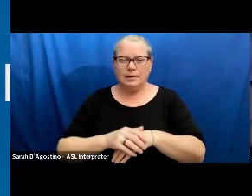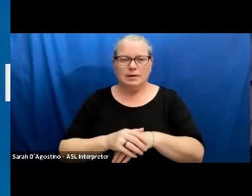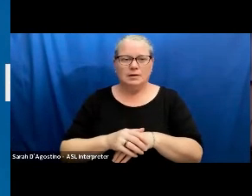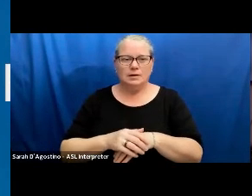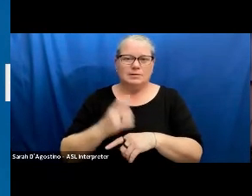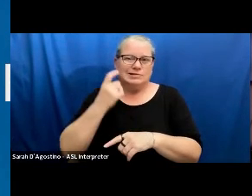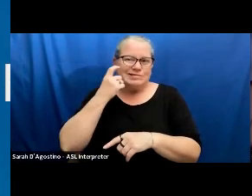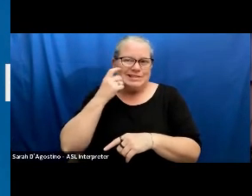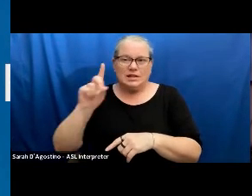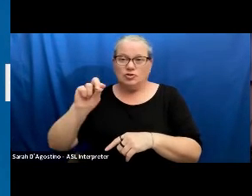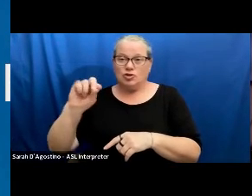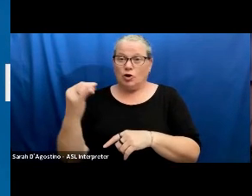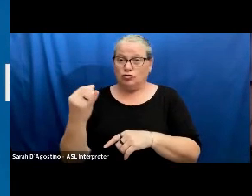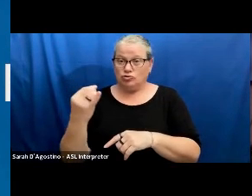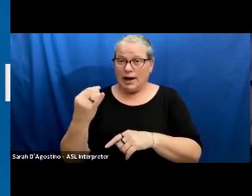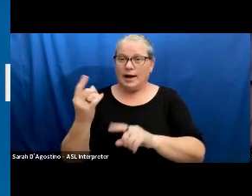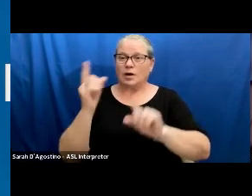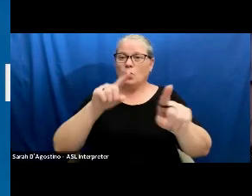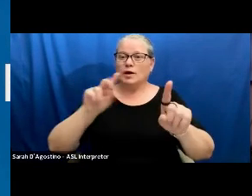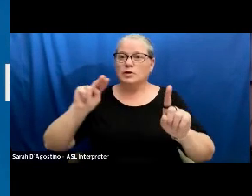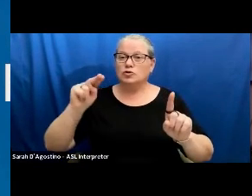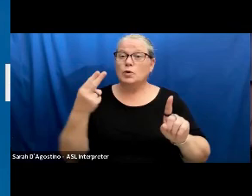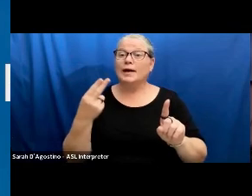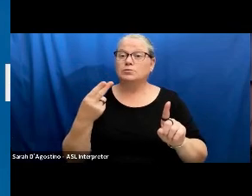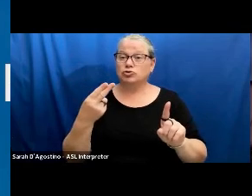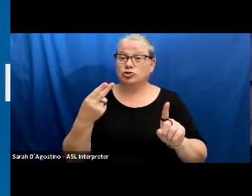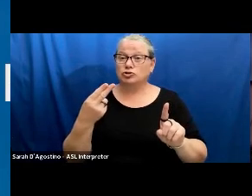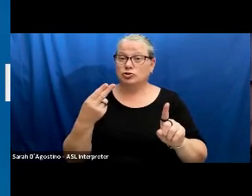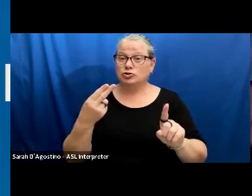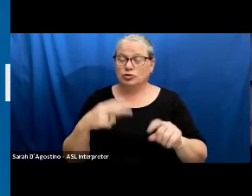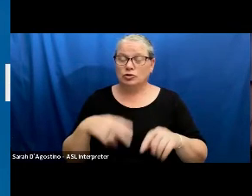where the state of new hampshire and the department of justice voting rights section